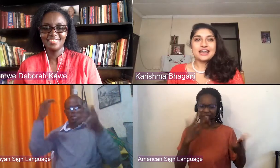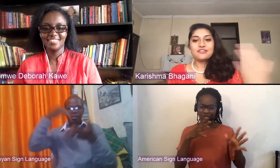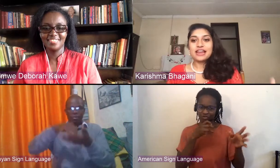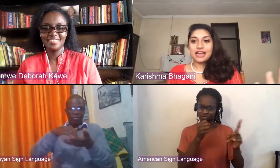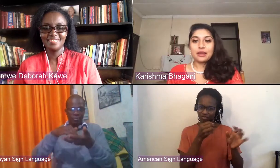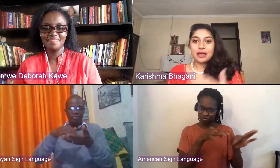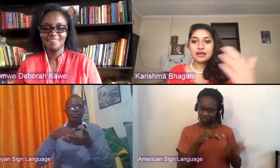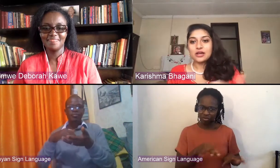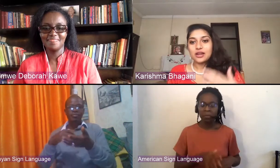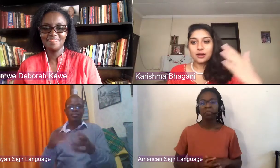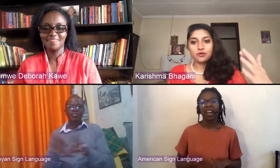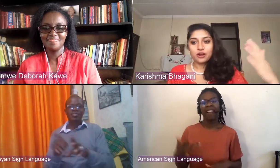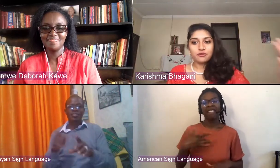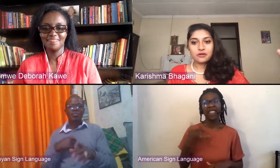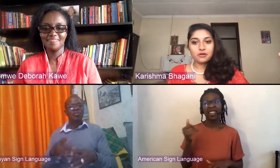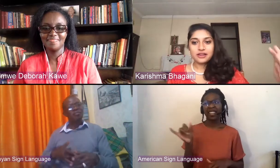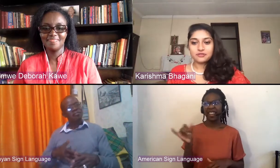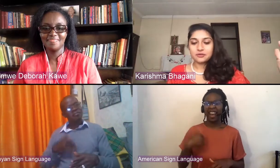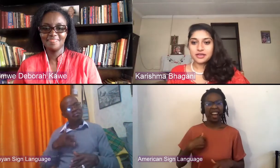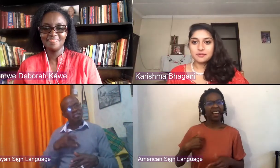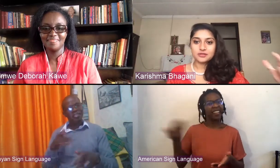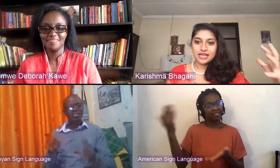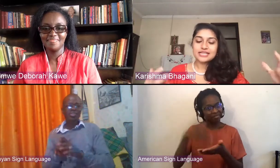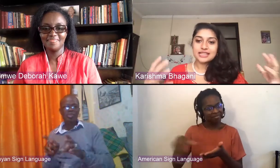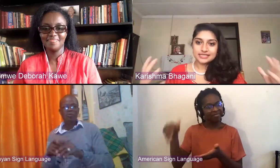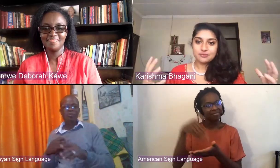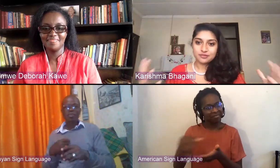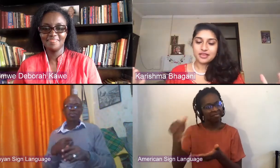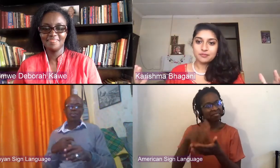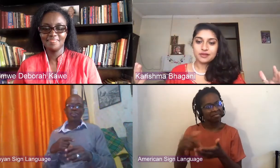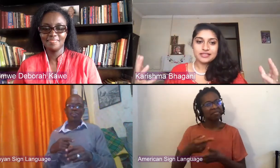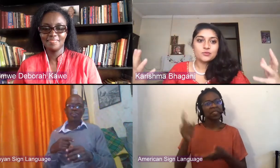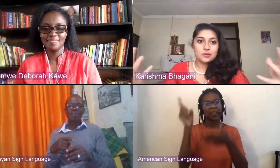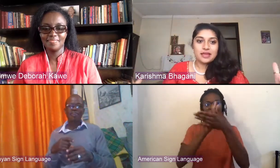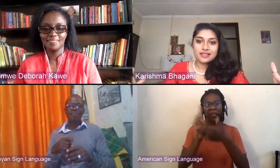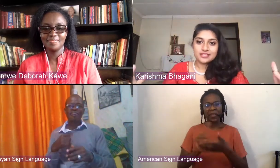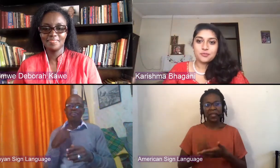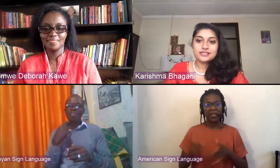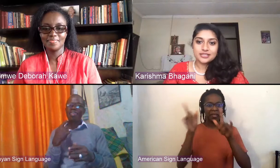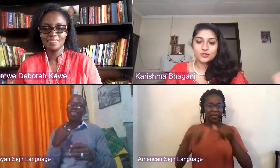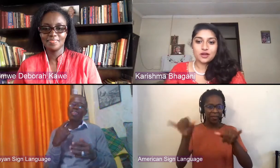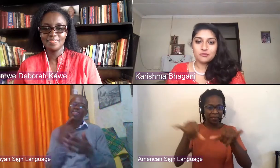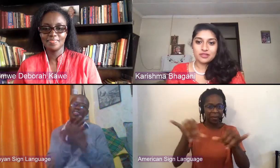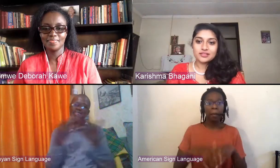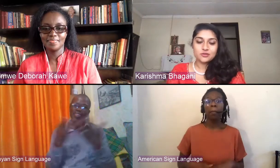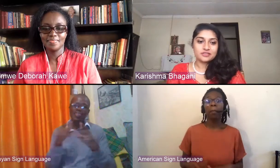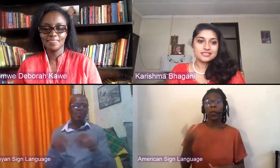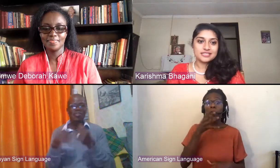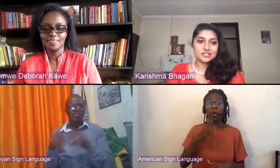I feel like I sound like a broken record every week because I say the same thing but these women that are present with us on these series